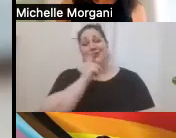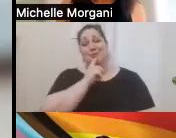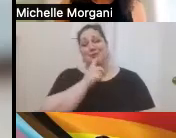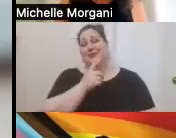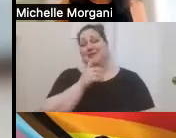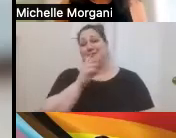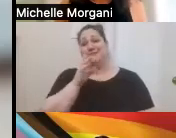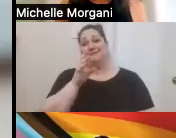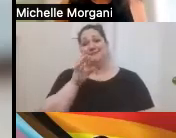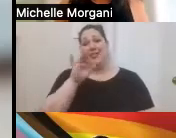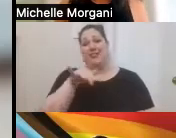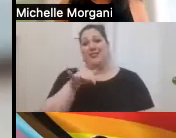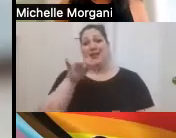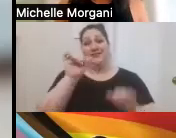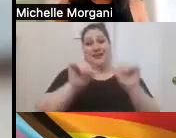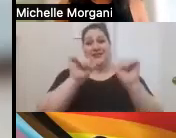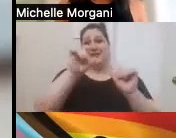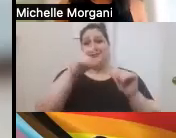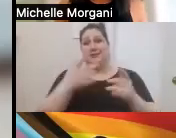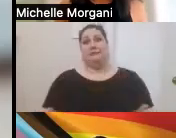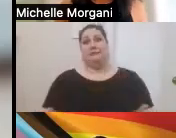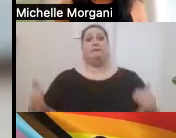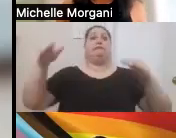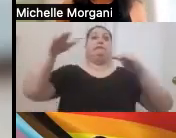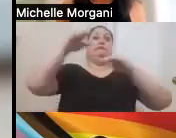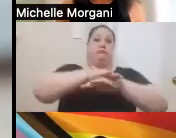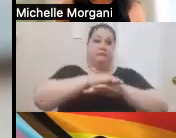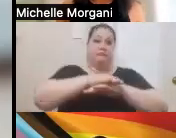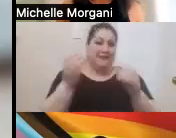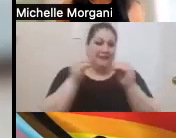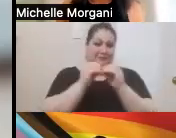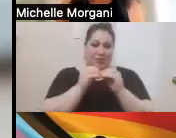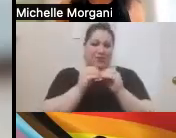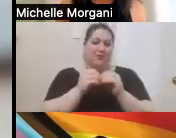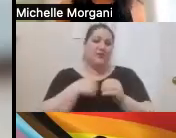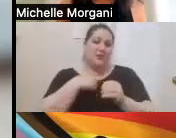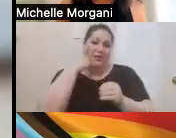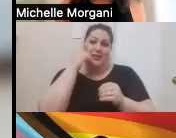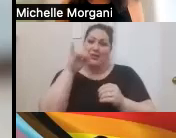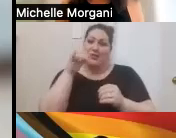So I think the reality is we just may not be able to use speech to text in every situation.